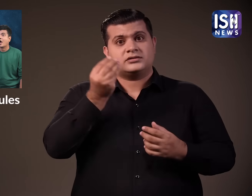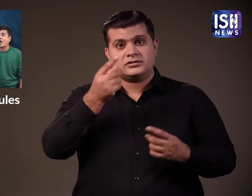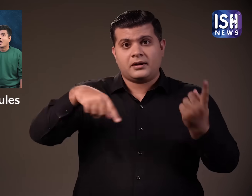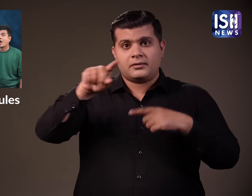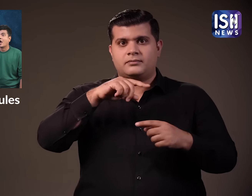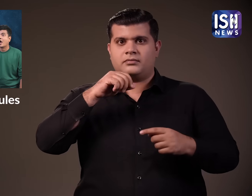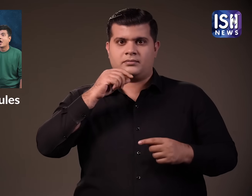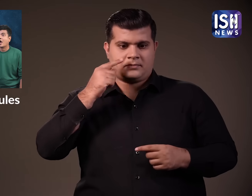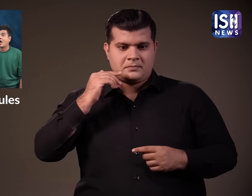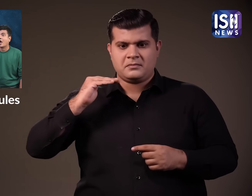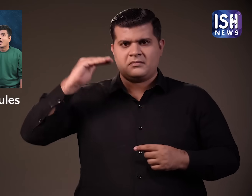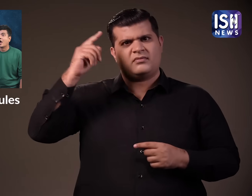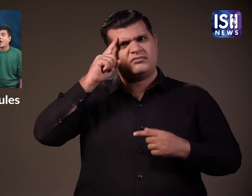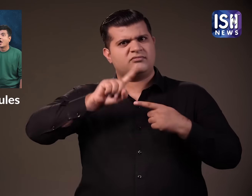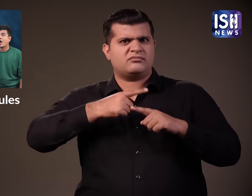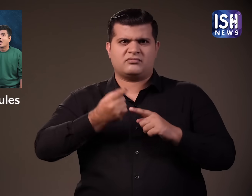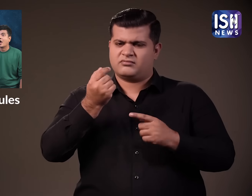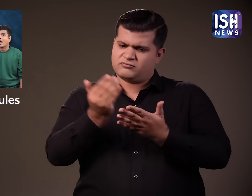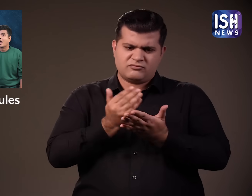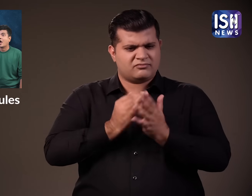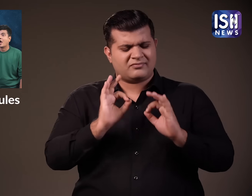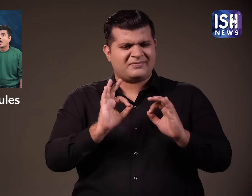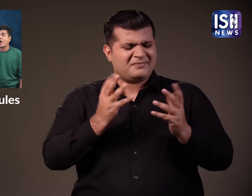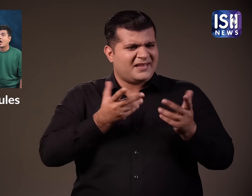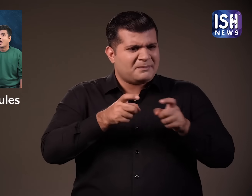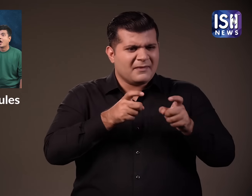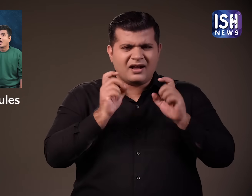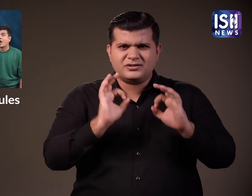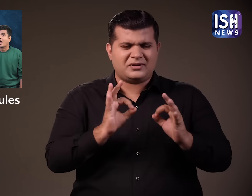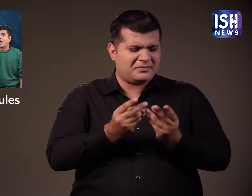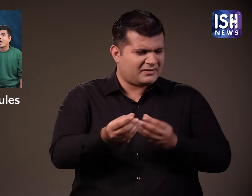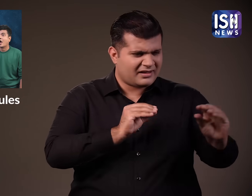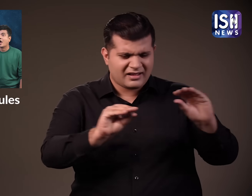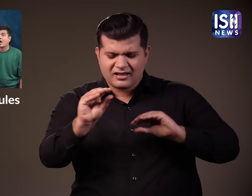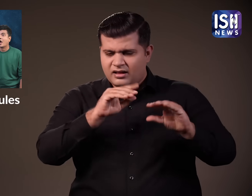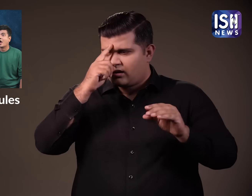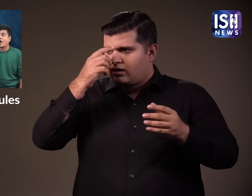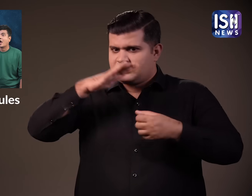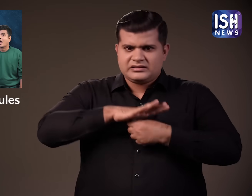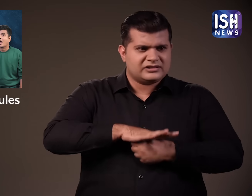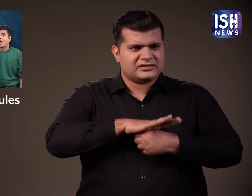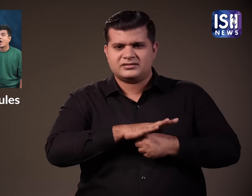Some start saving from a young age but struggle to manage their personal finance well, leading to stress.